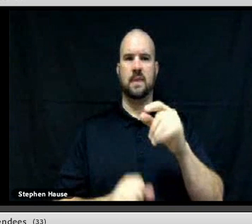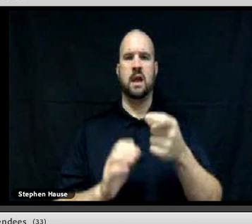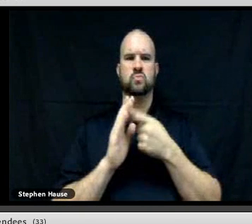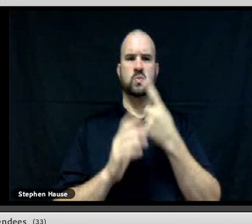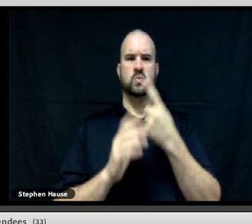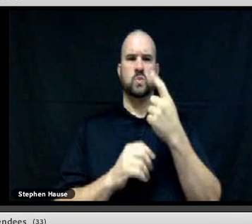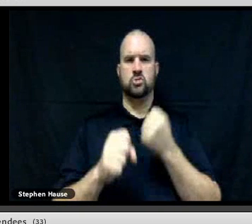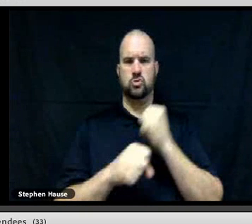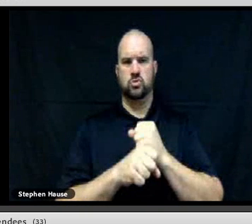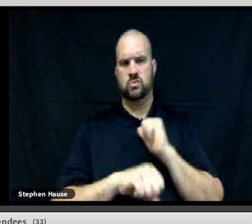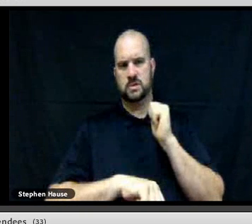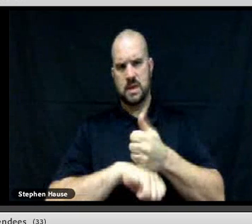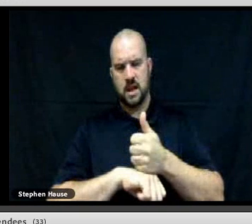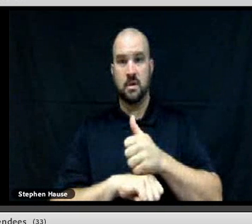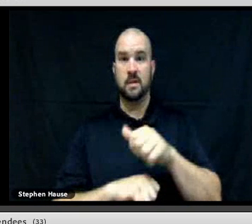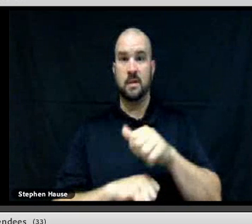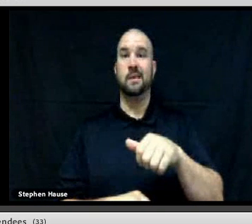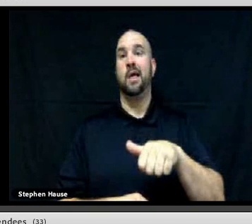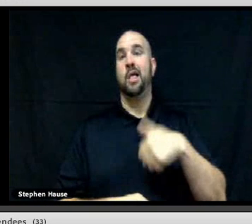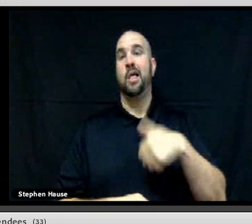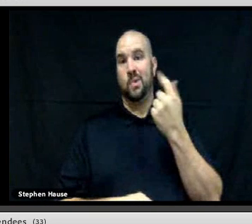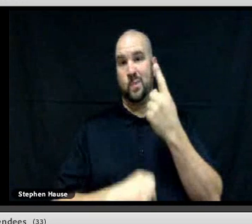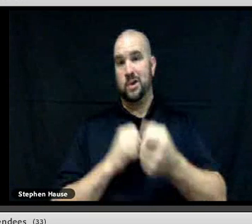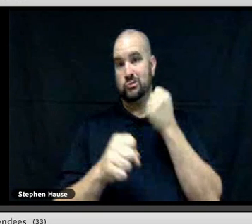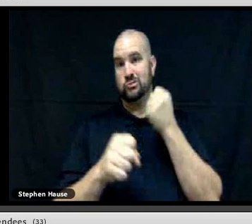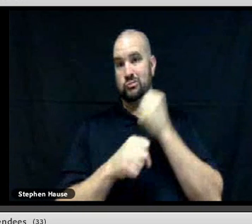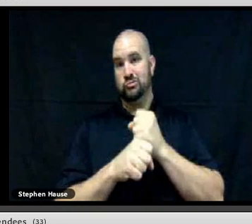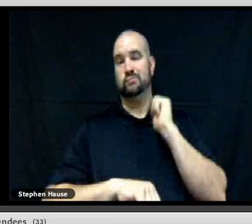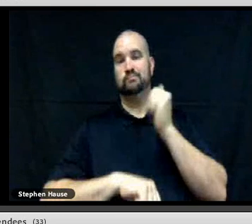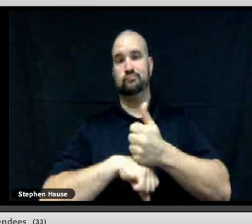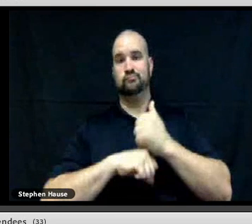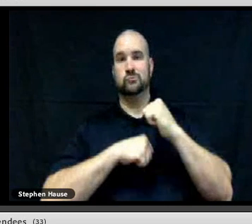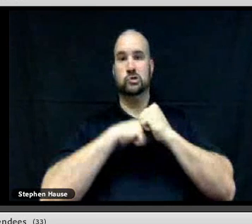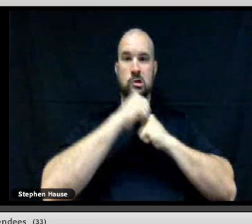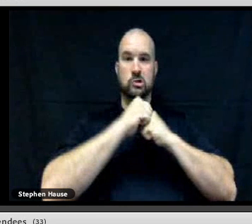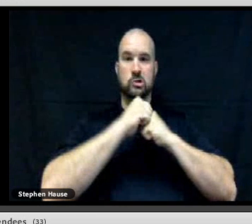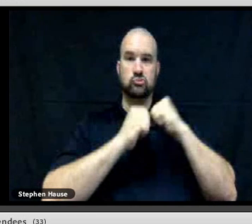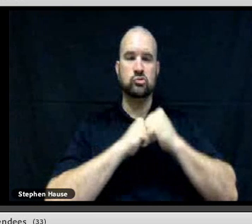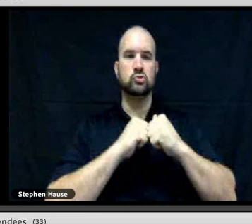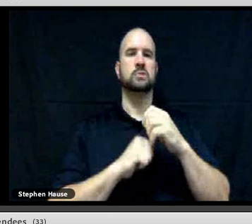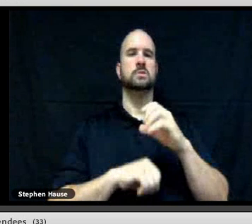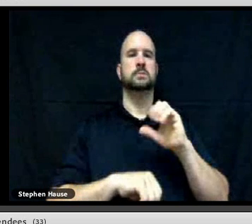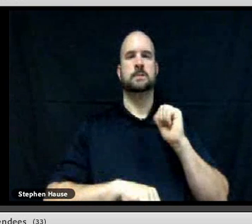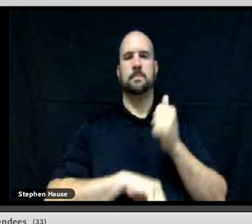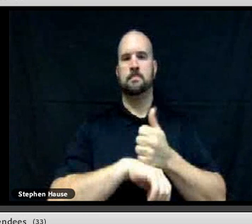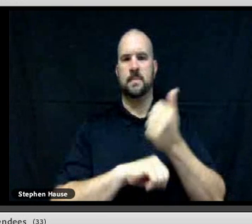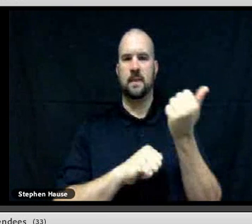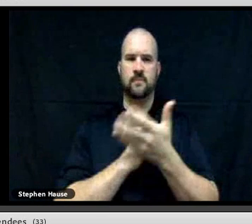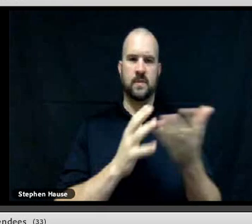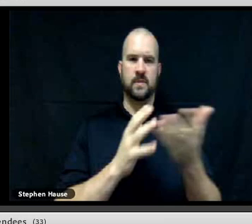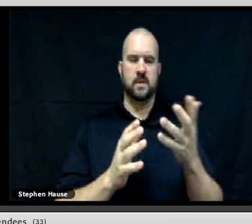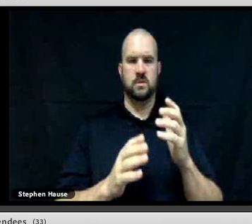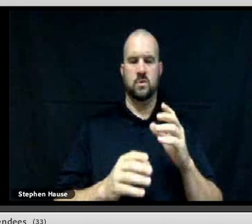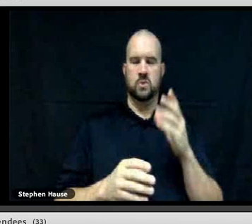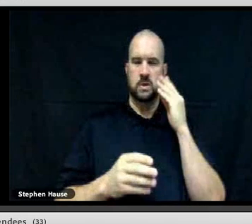um, to be able to, uh, send metadata to DPLA in an effective way.